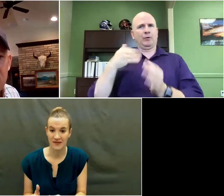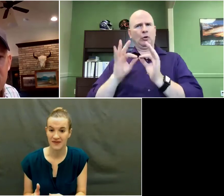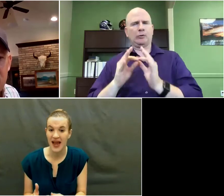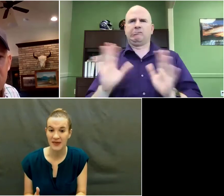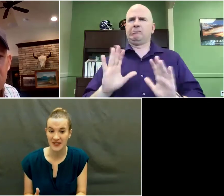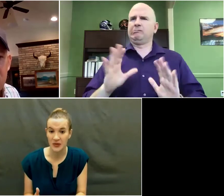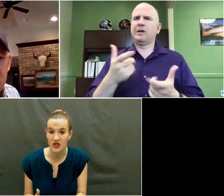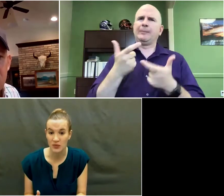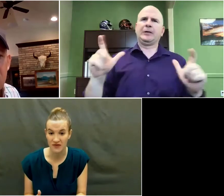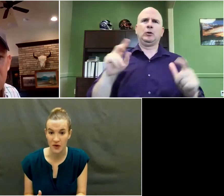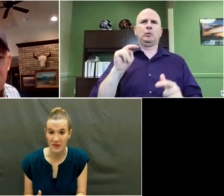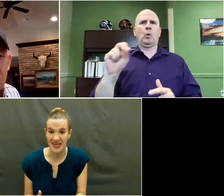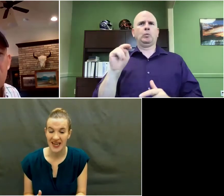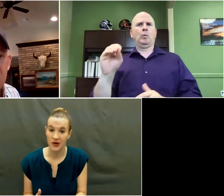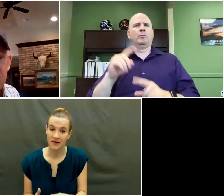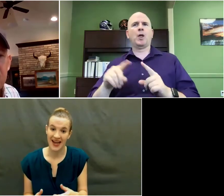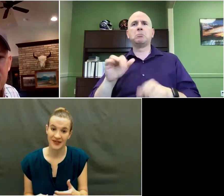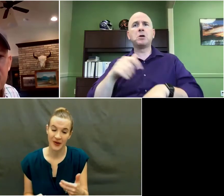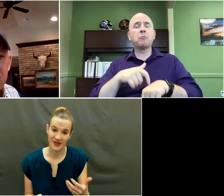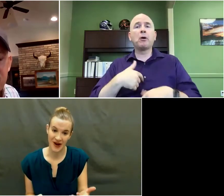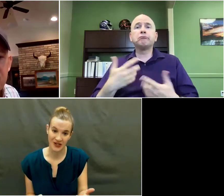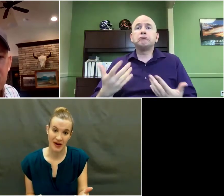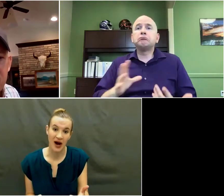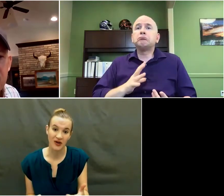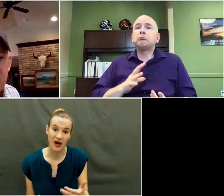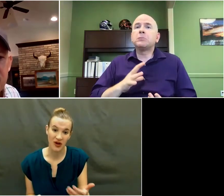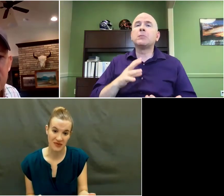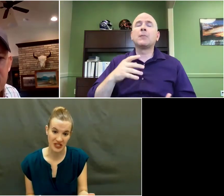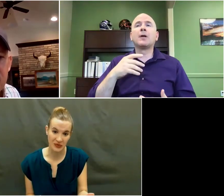family to interpret for me, so if I had to go to the doctor, my mom would come with me she would